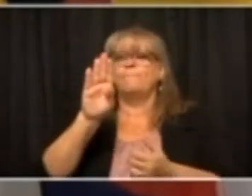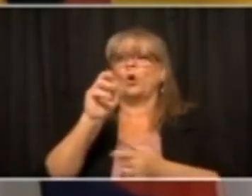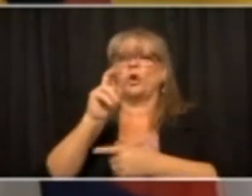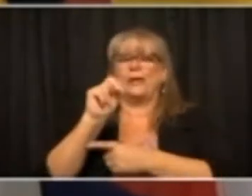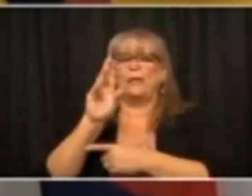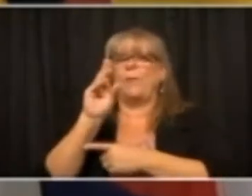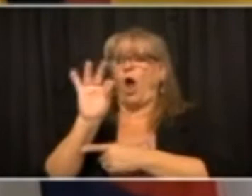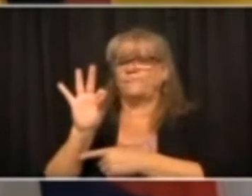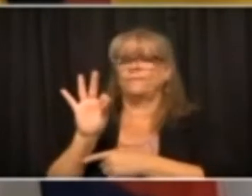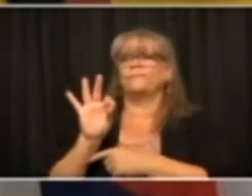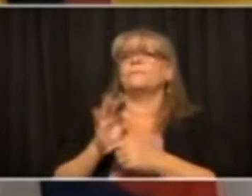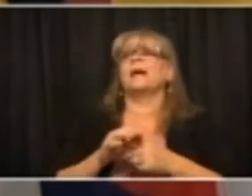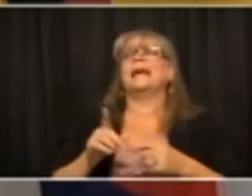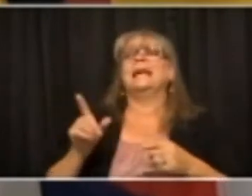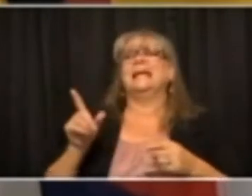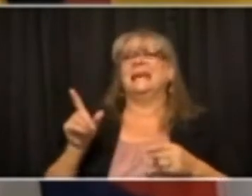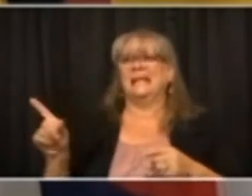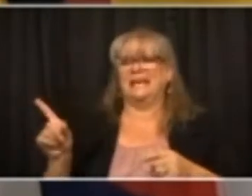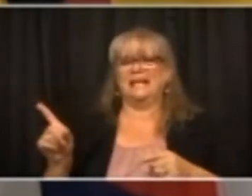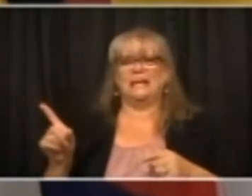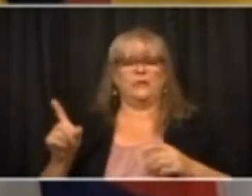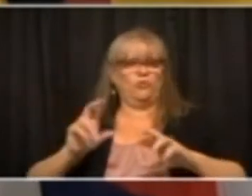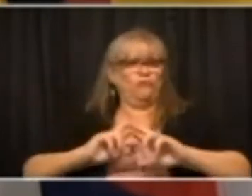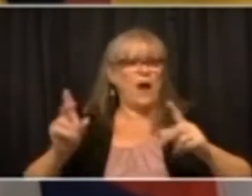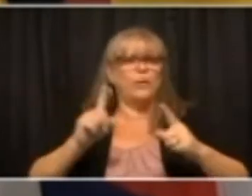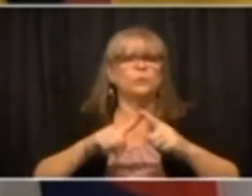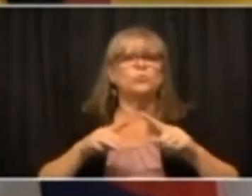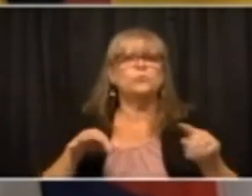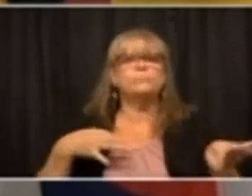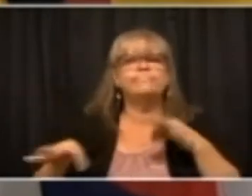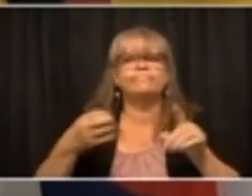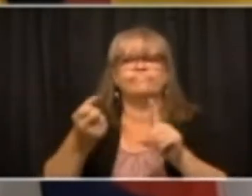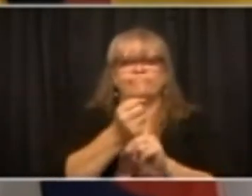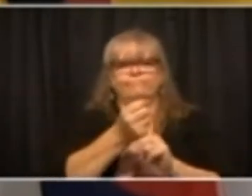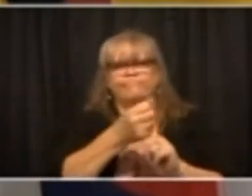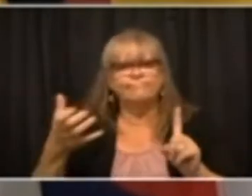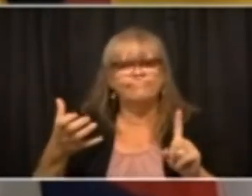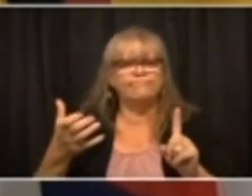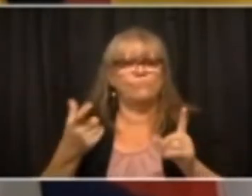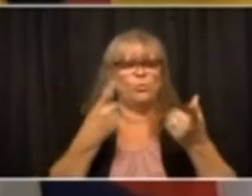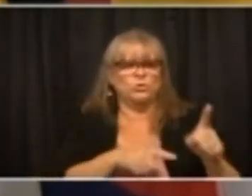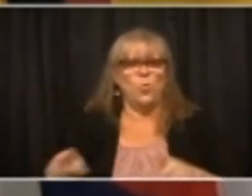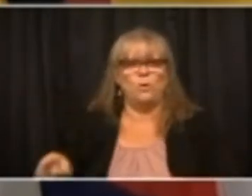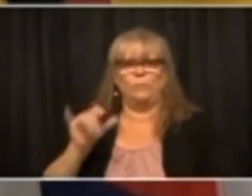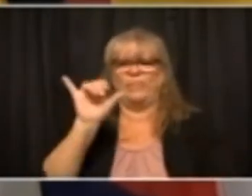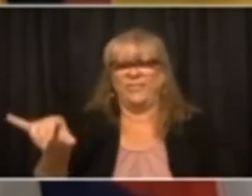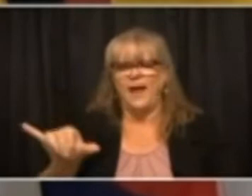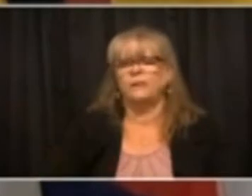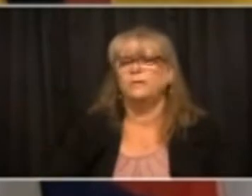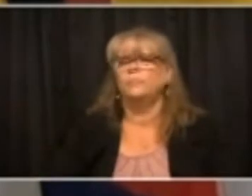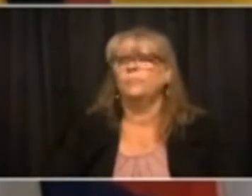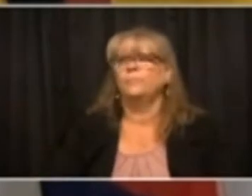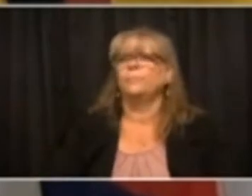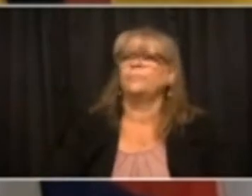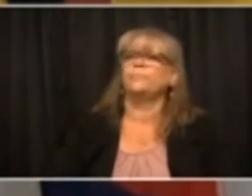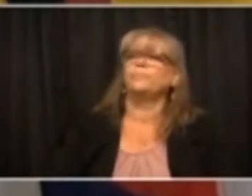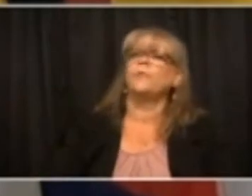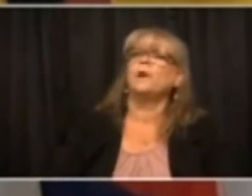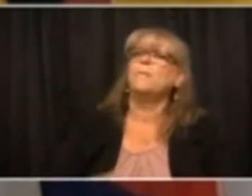this challenge and of course first and foremost on behalf of all coloradans i want to express my gratitude to the